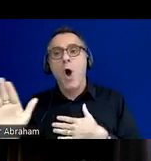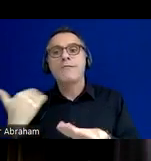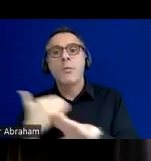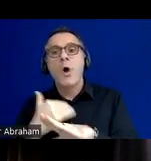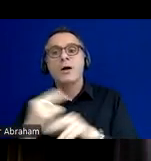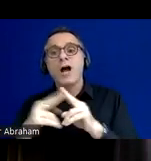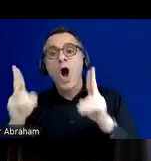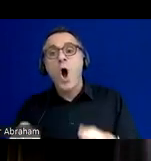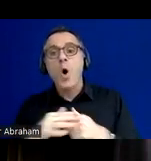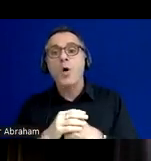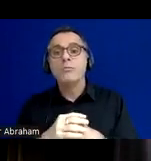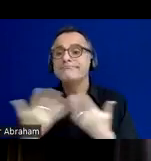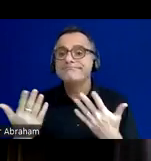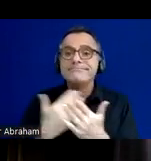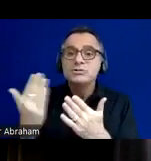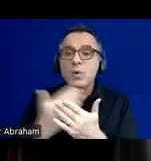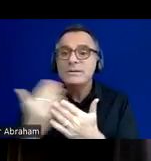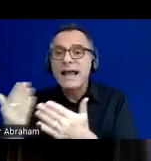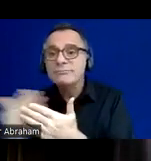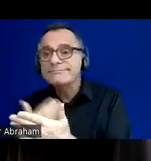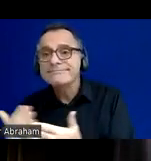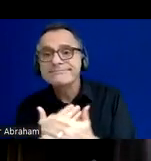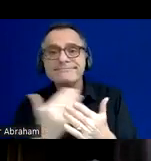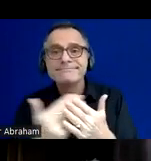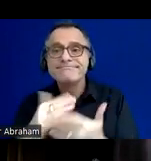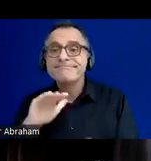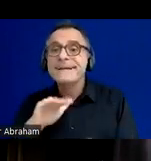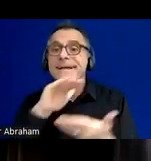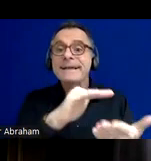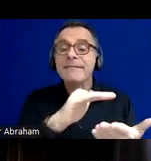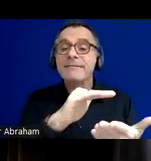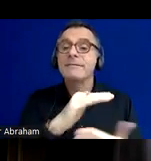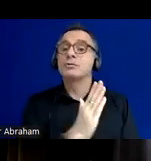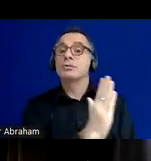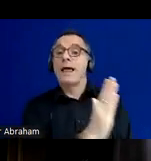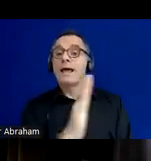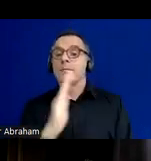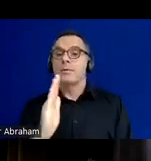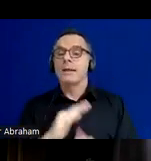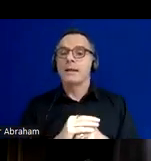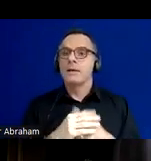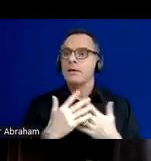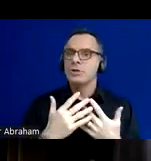to do clean-outs basically. So, it was a time when we were contacted with lots of material,